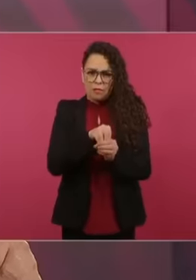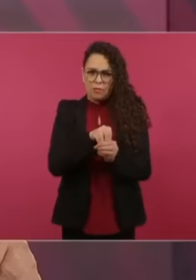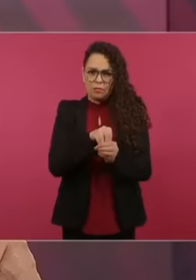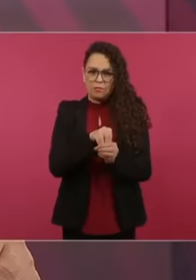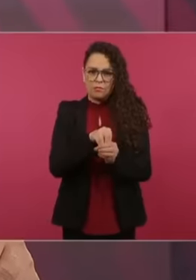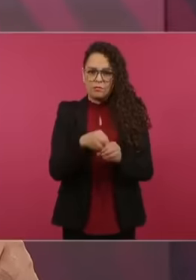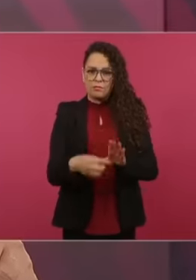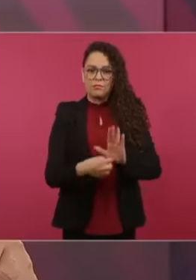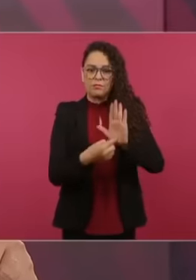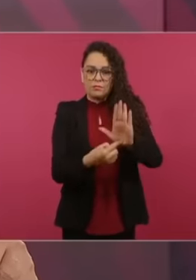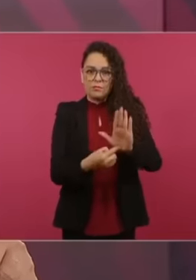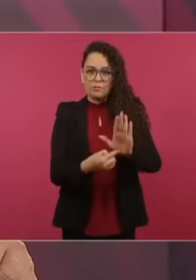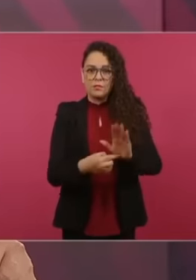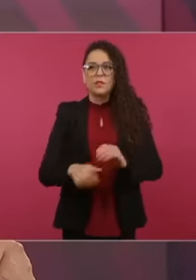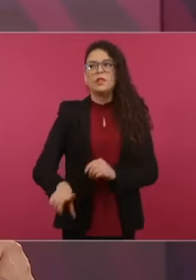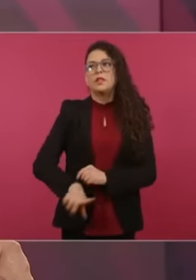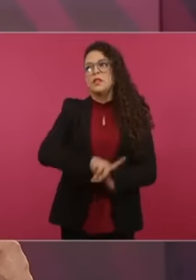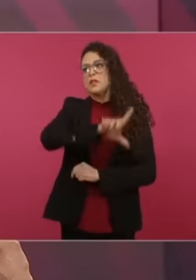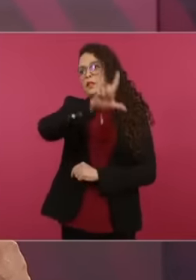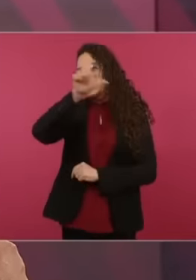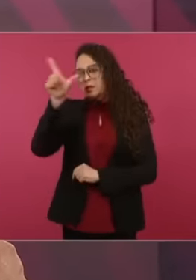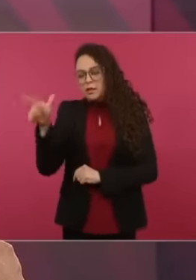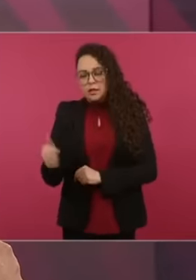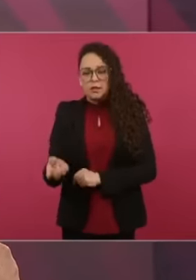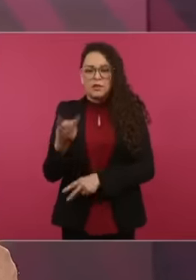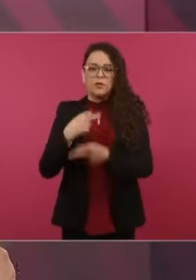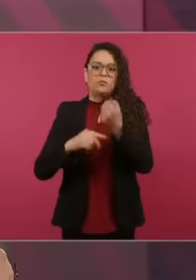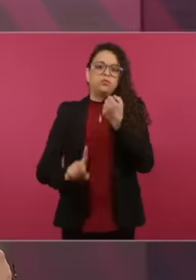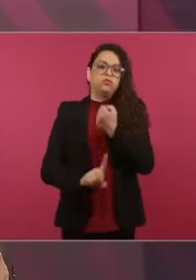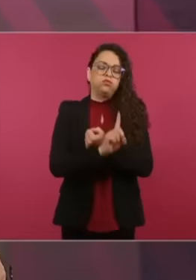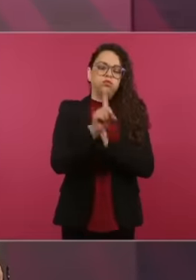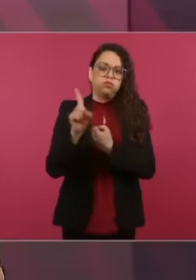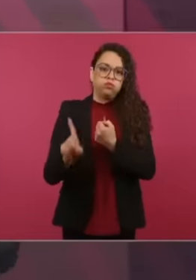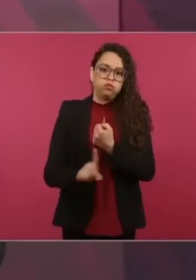led to another lawsuit with the lawyers who are very